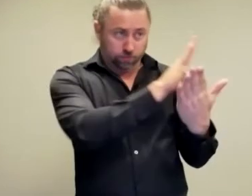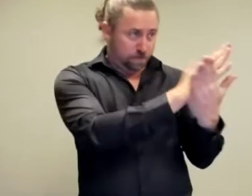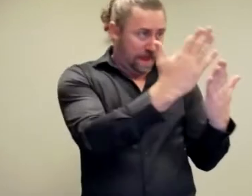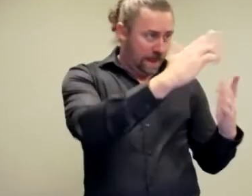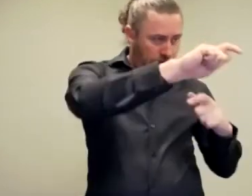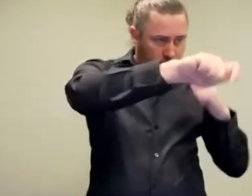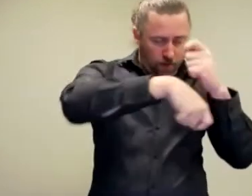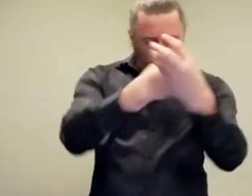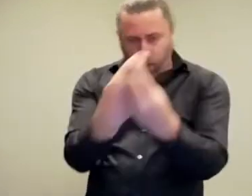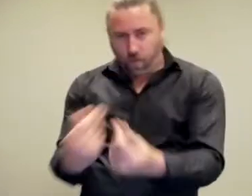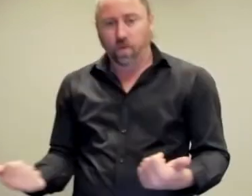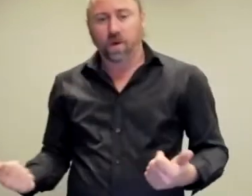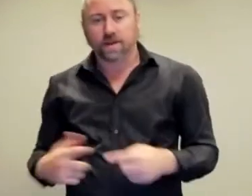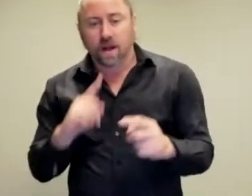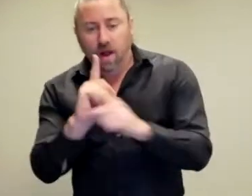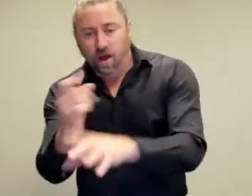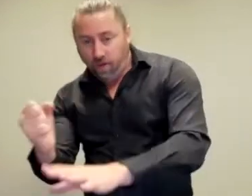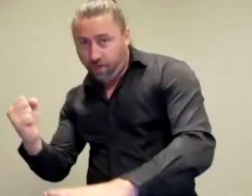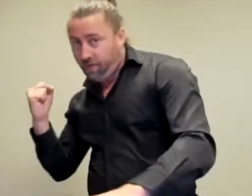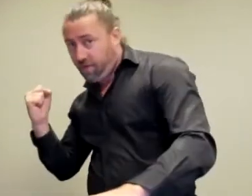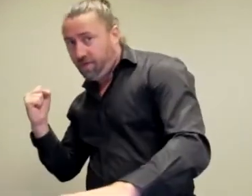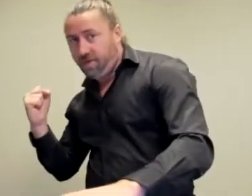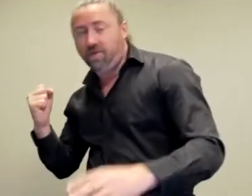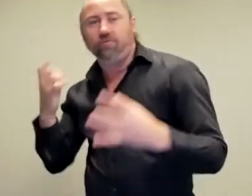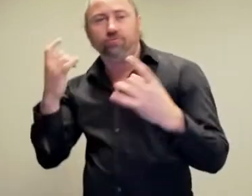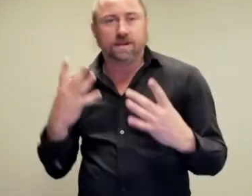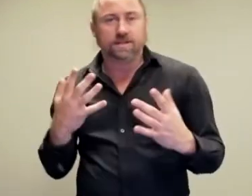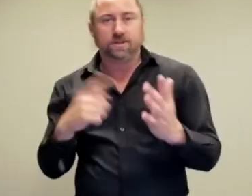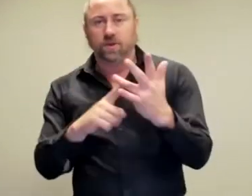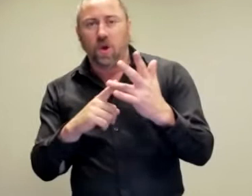Here the figure is poised to ruin, propelling arsenal of dreams so to speak.